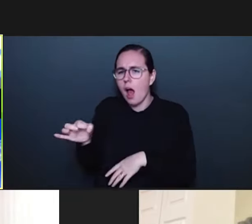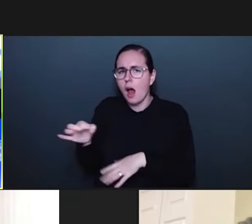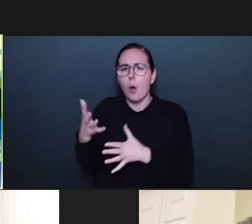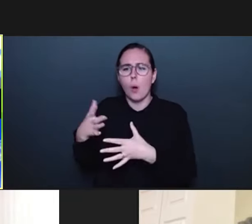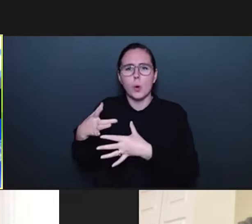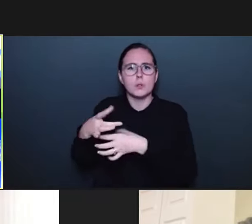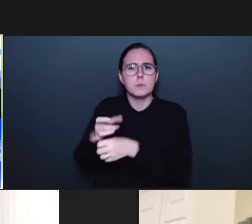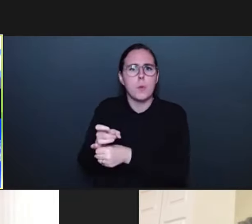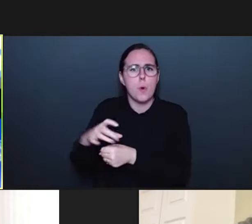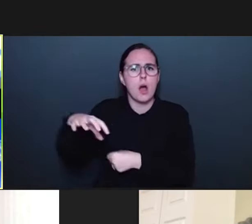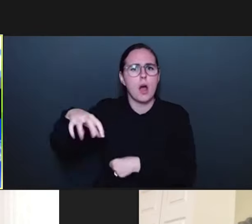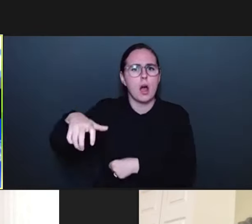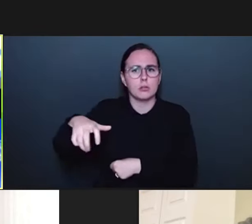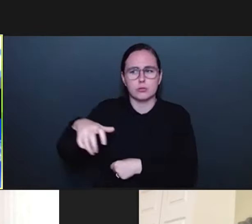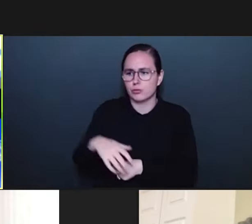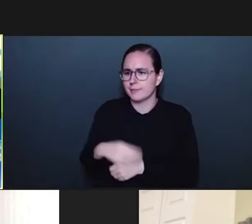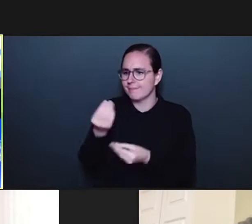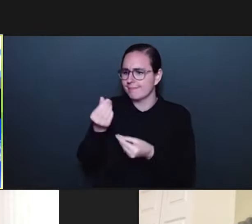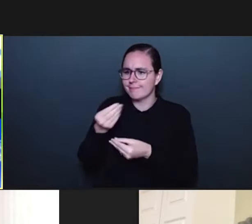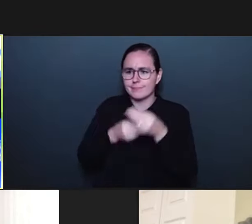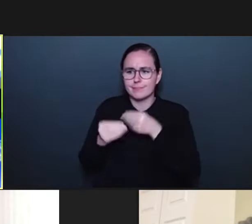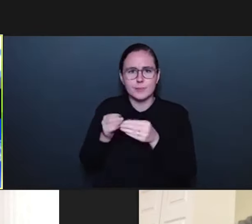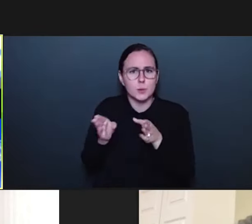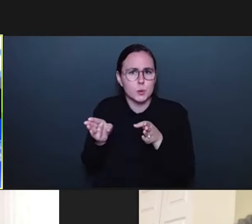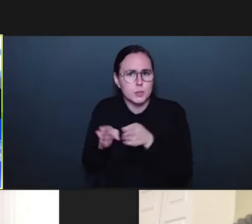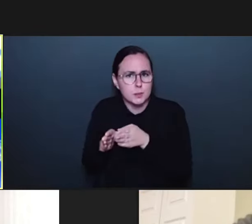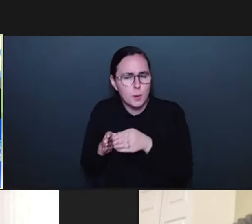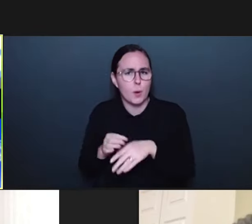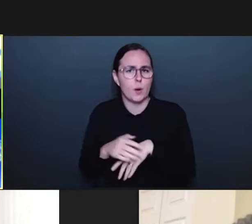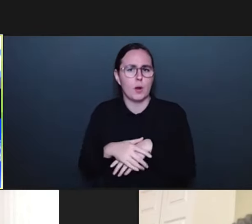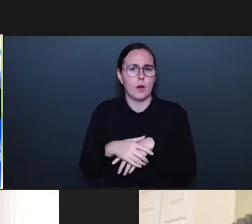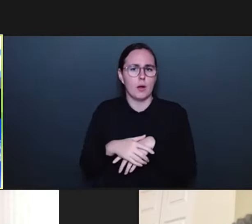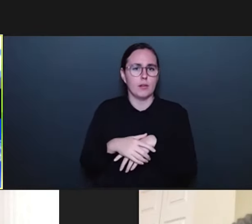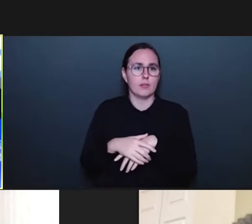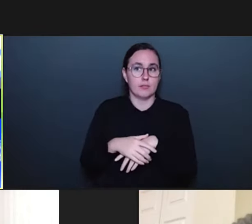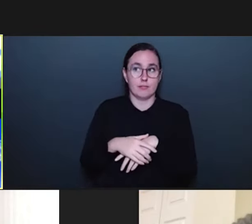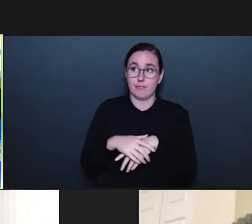when the external shocks happen that triggers these sort of economic implications which threaten